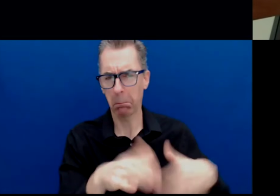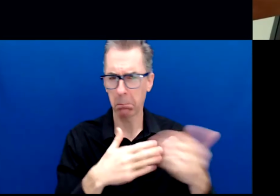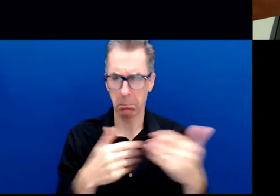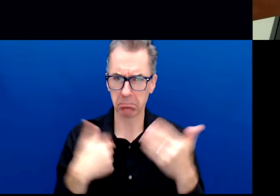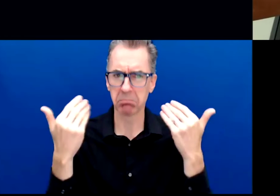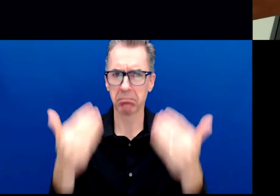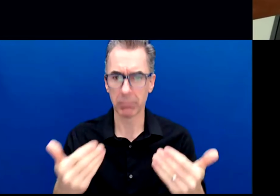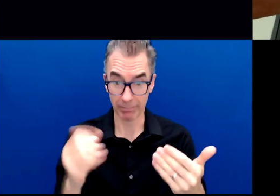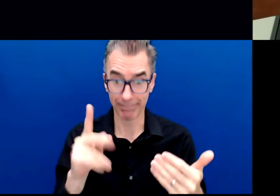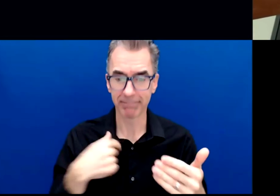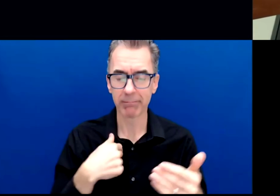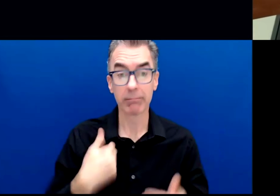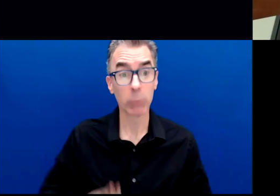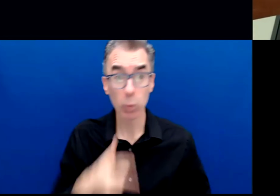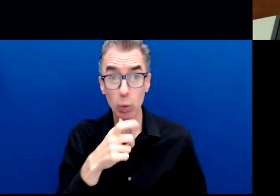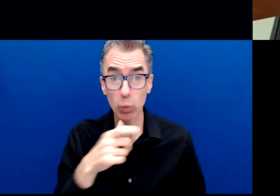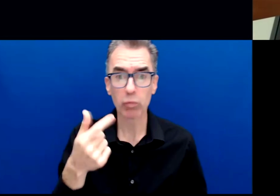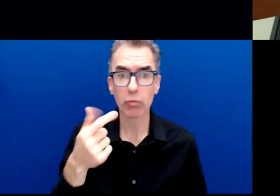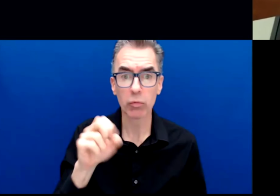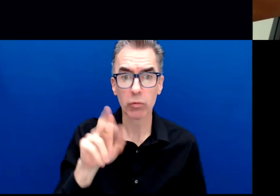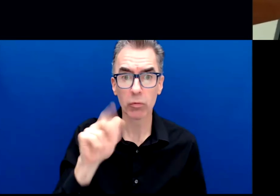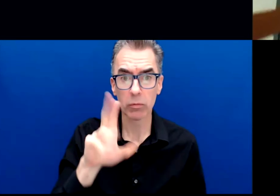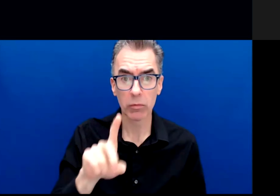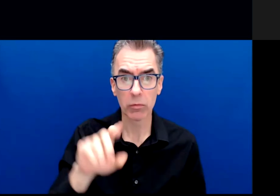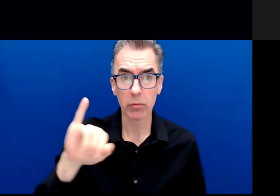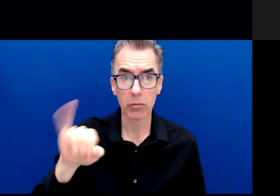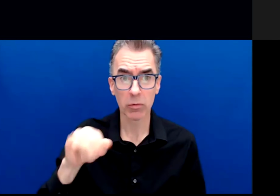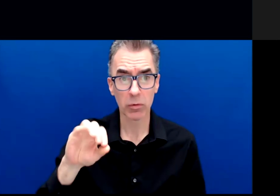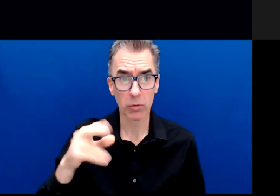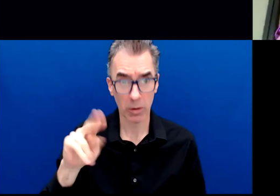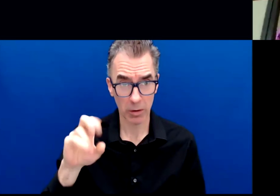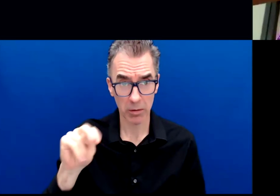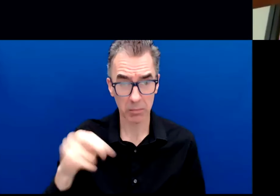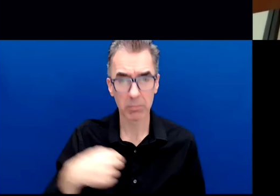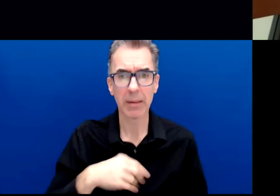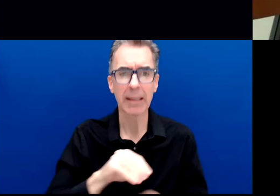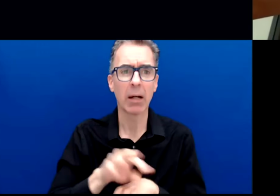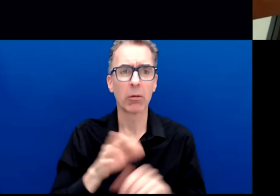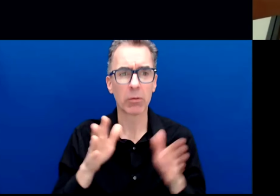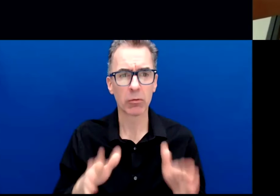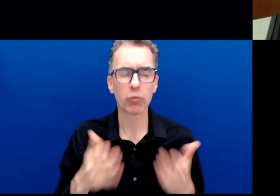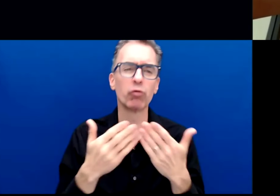I'm going to introduce myself. My name is Gerard Johnson. A counselor in the general counseling department.